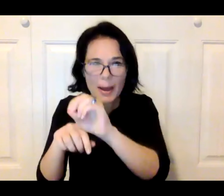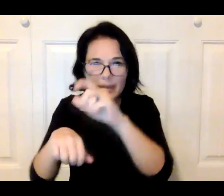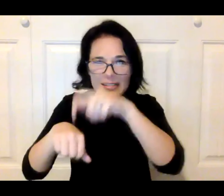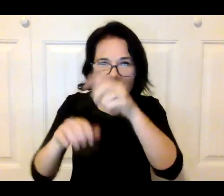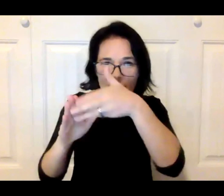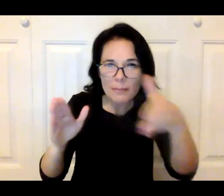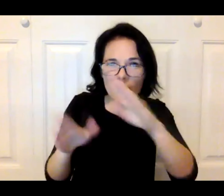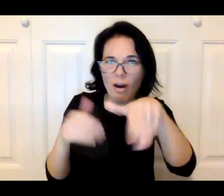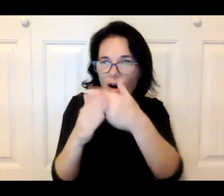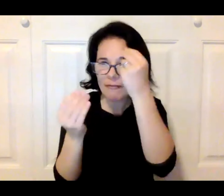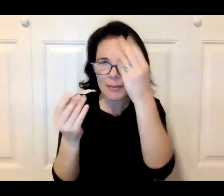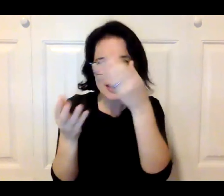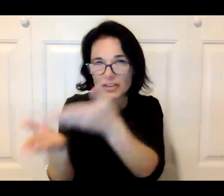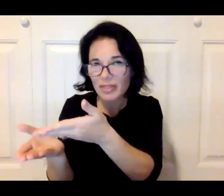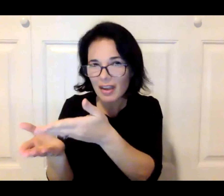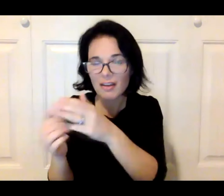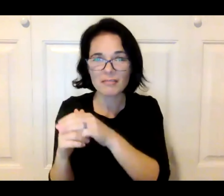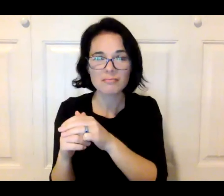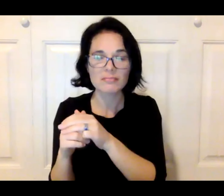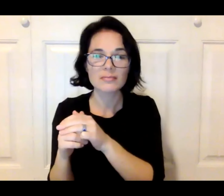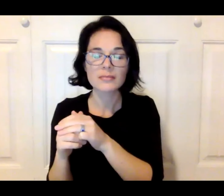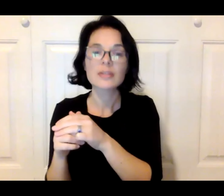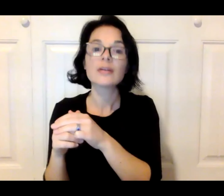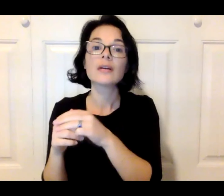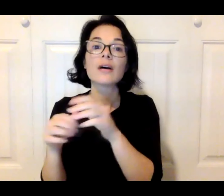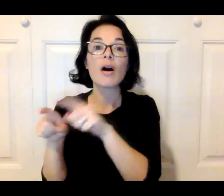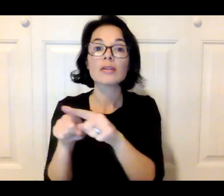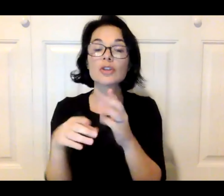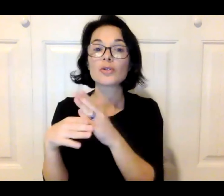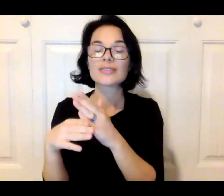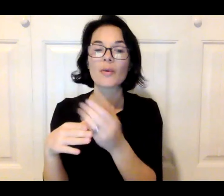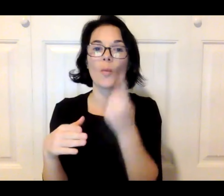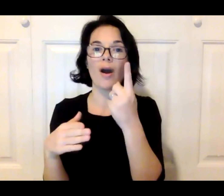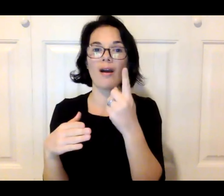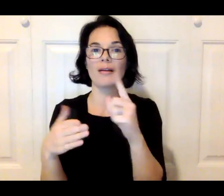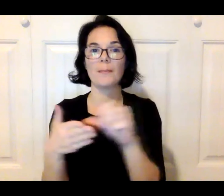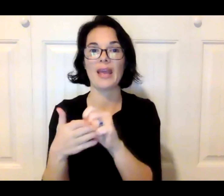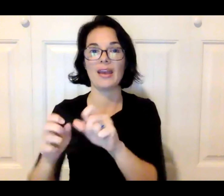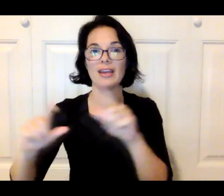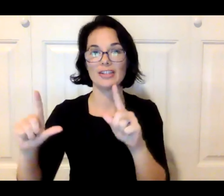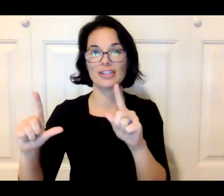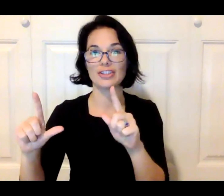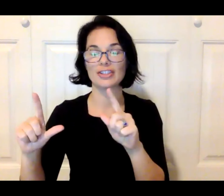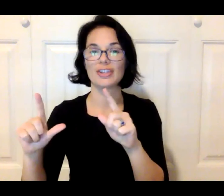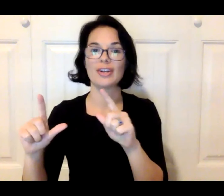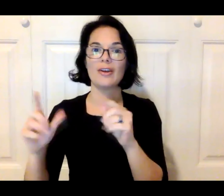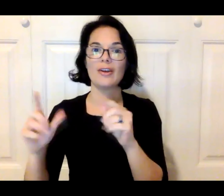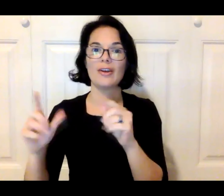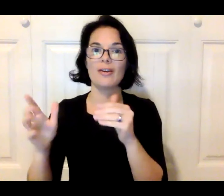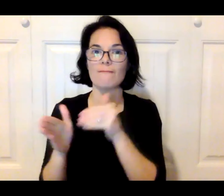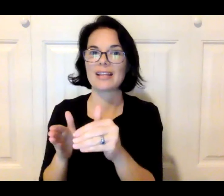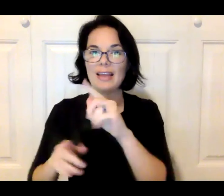There’s also a page of FAQ on the county of San Diego website